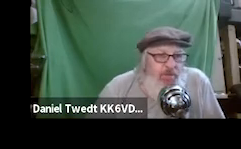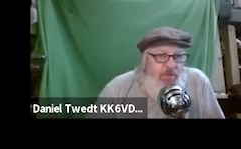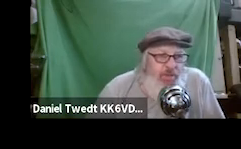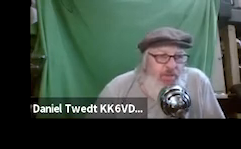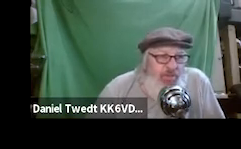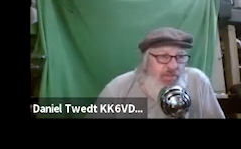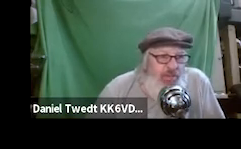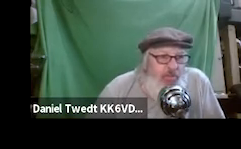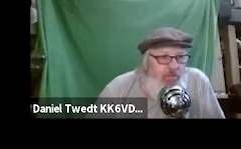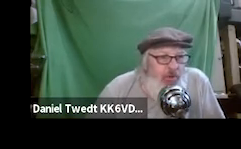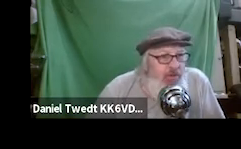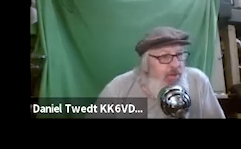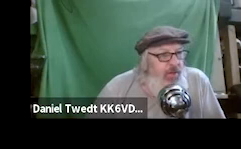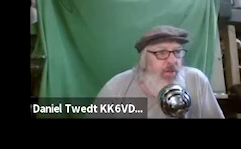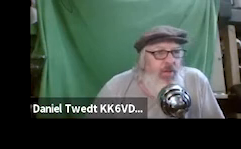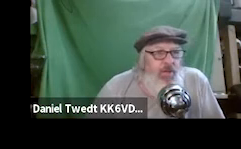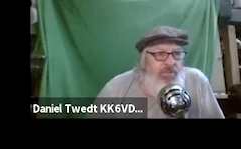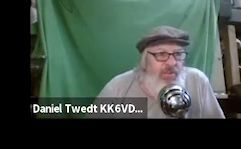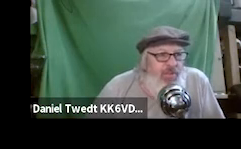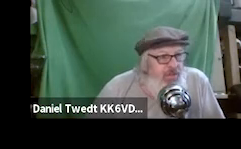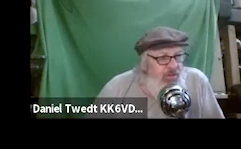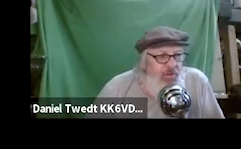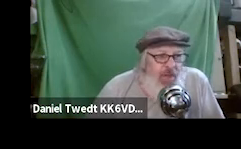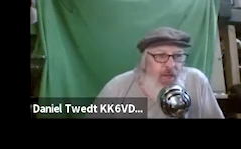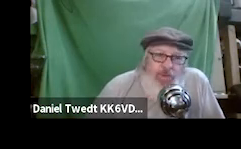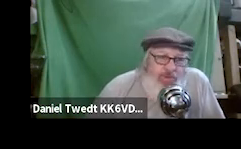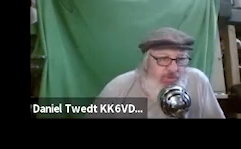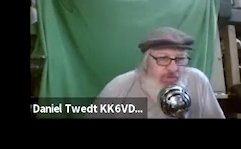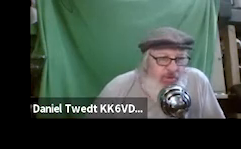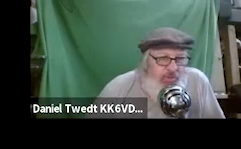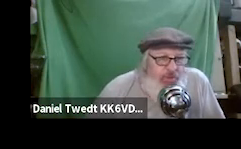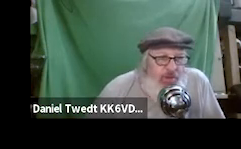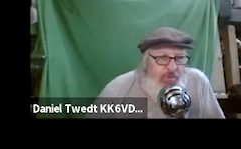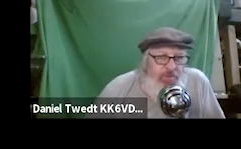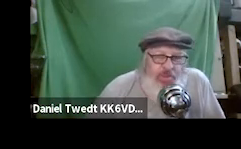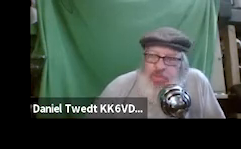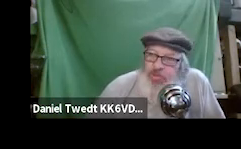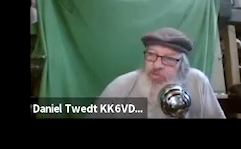Daniel Twedt KK6VDR: Just sometimes because of the immense user demand on them and there's actually a very.